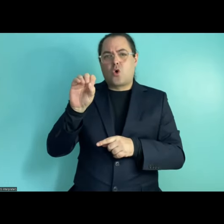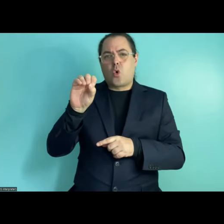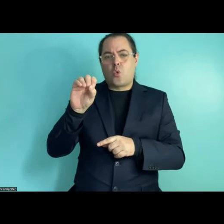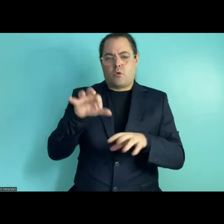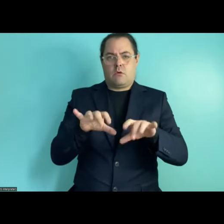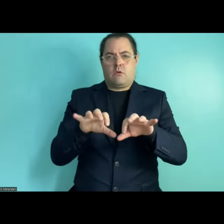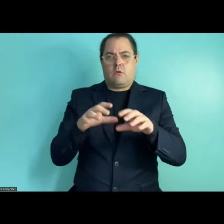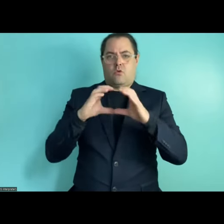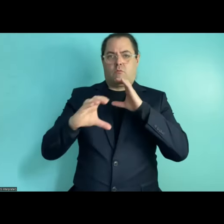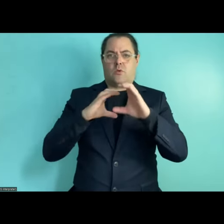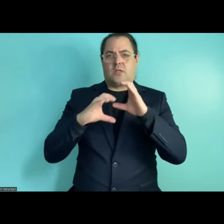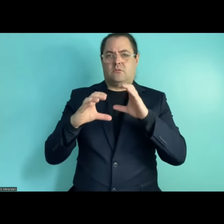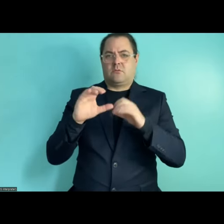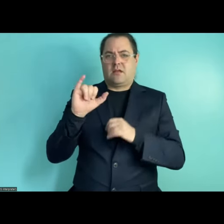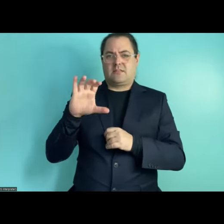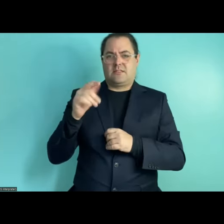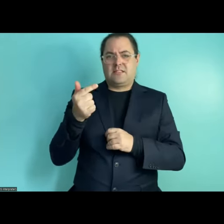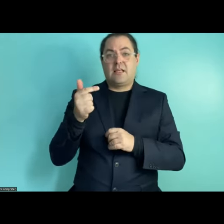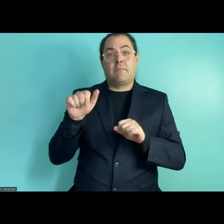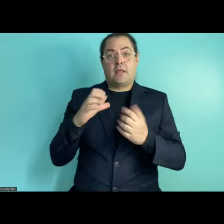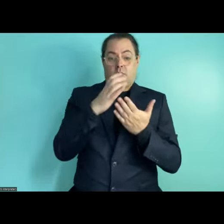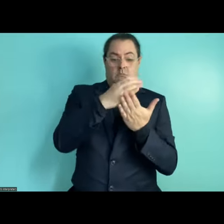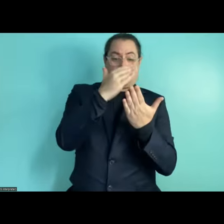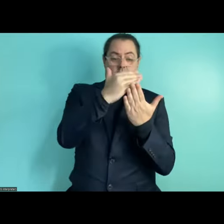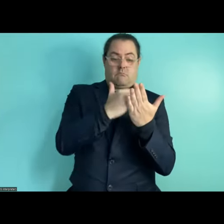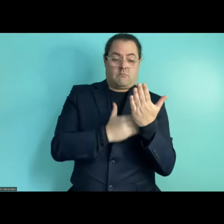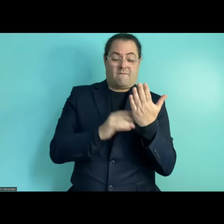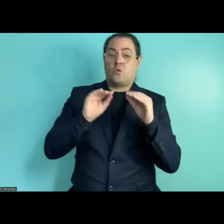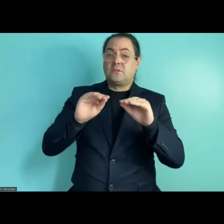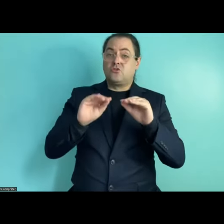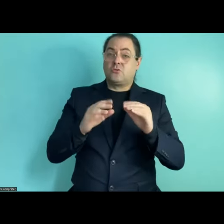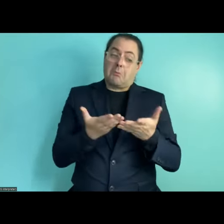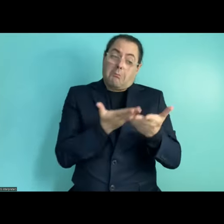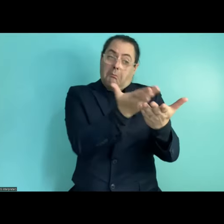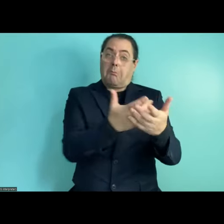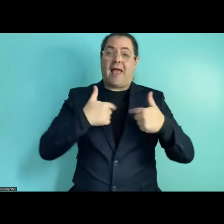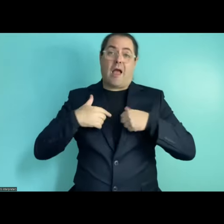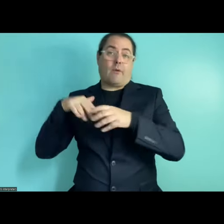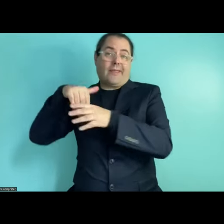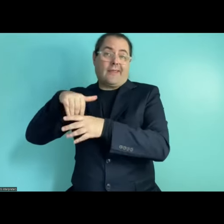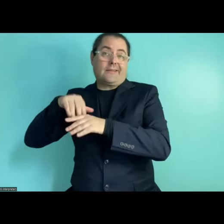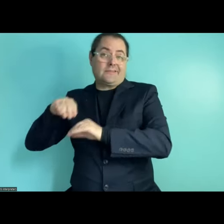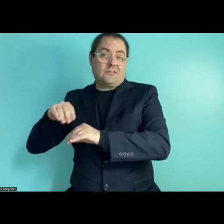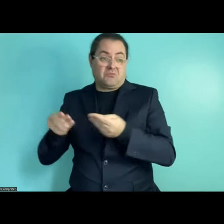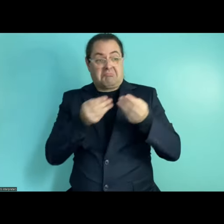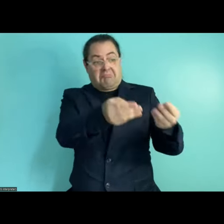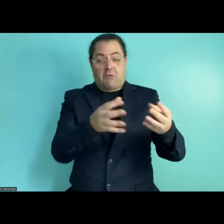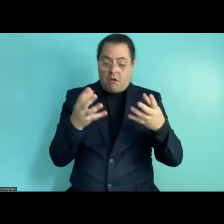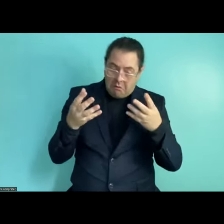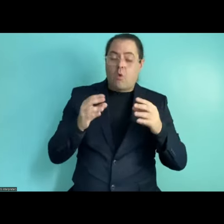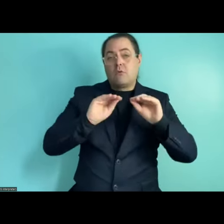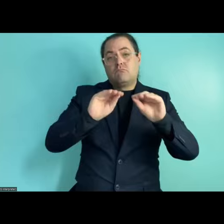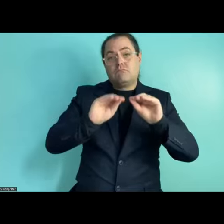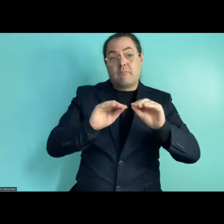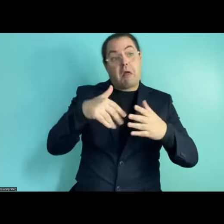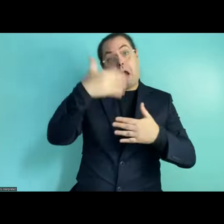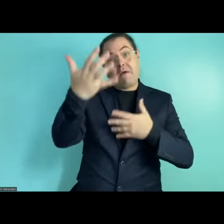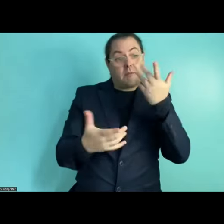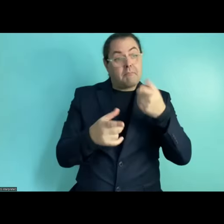15:47:02 And, and, and jobs in this especially for the, for the part of a sabbatical, and